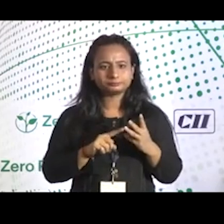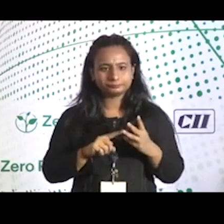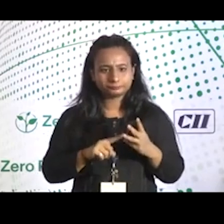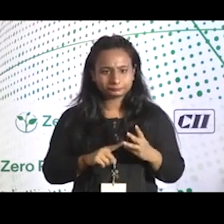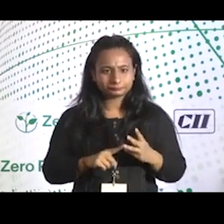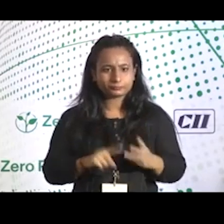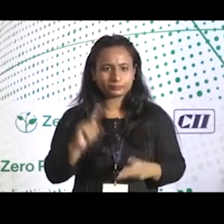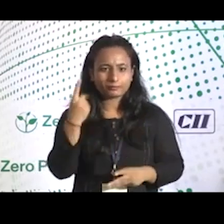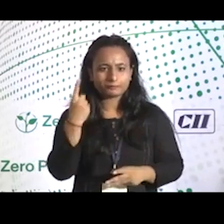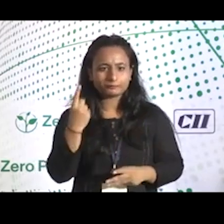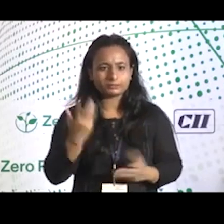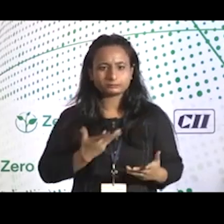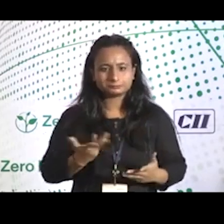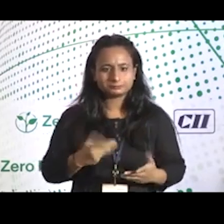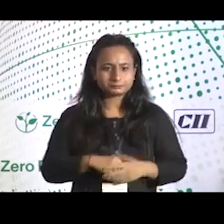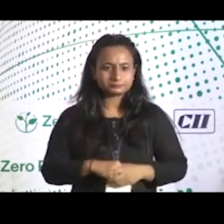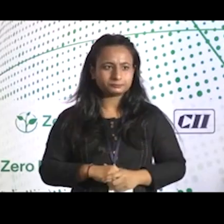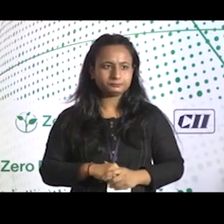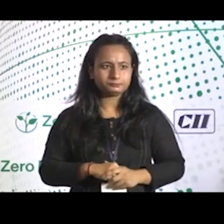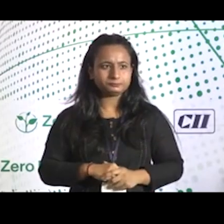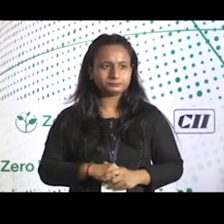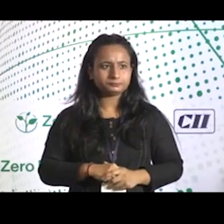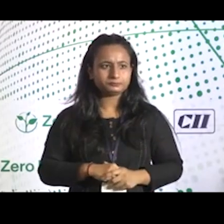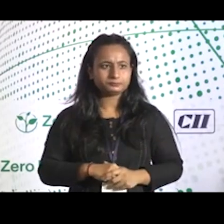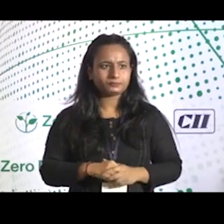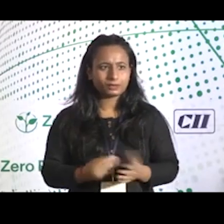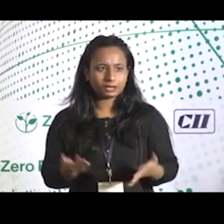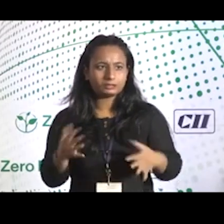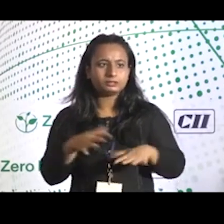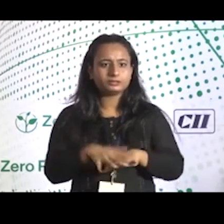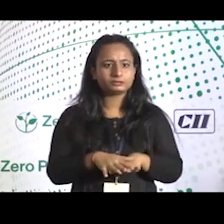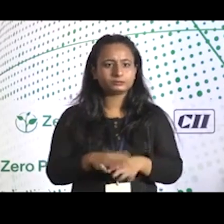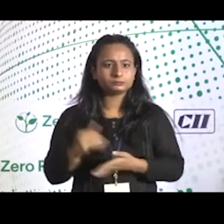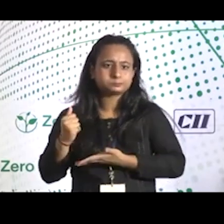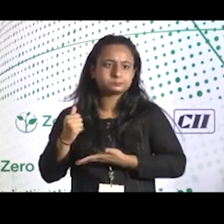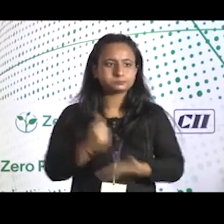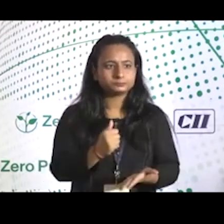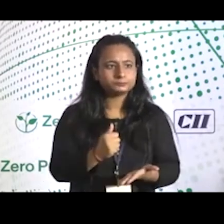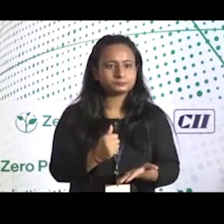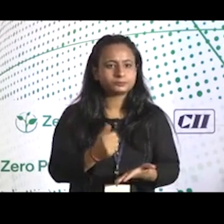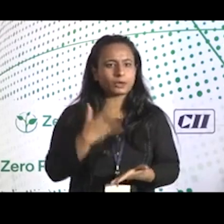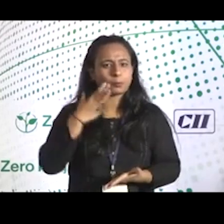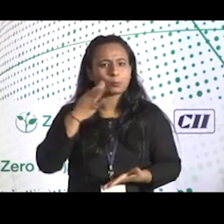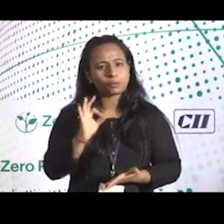and the first is to make the inclusion investment opportunity more legible.